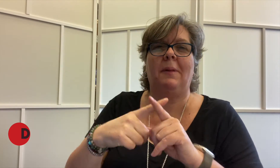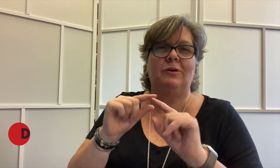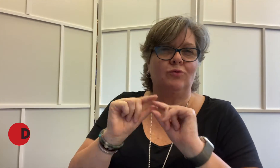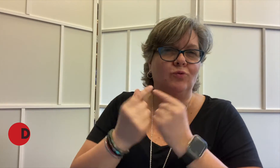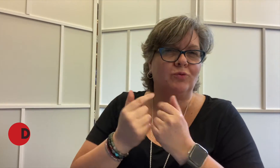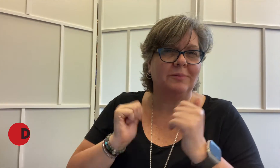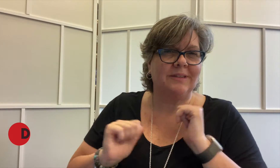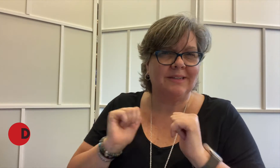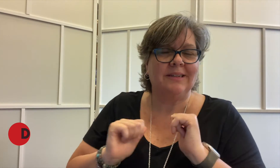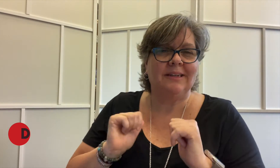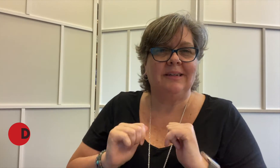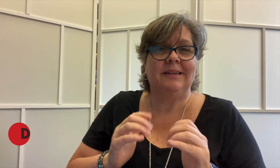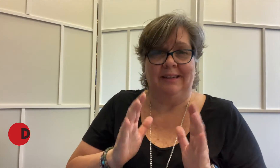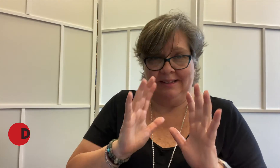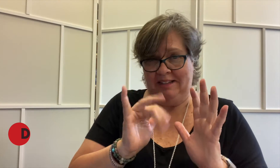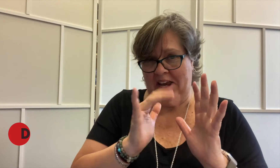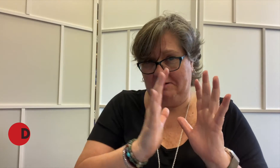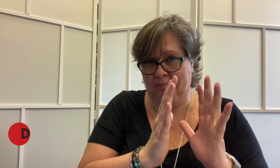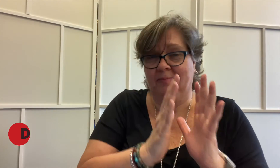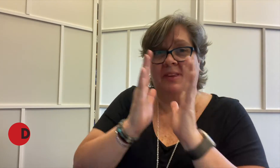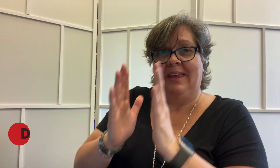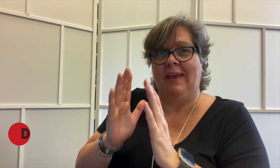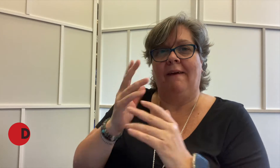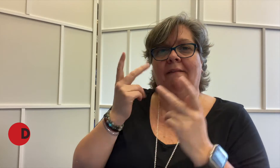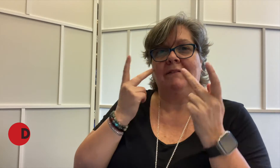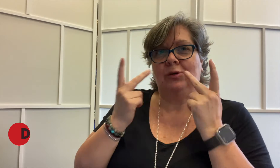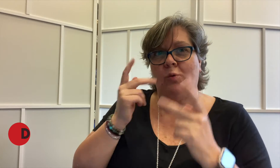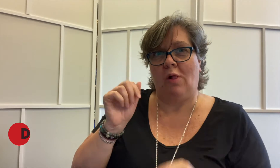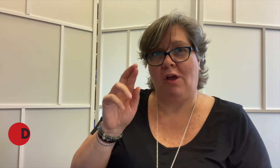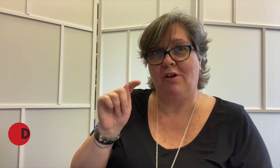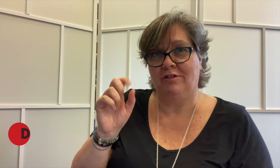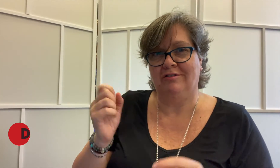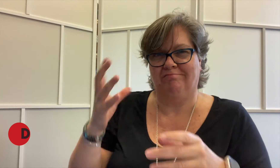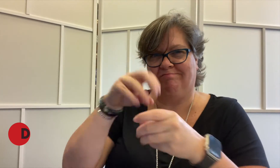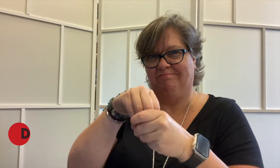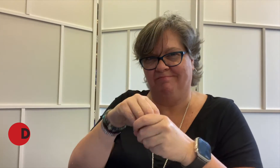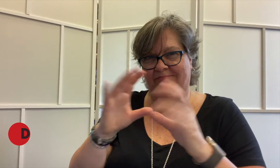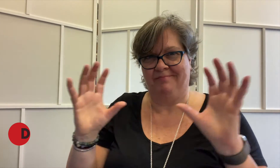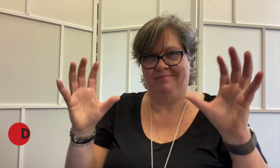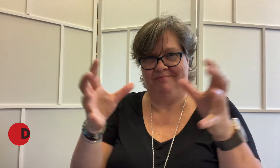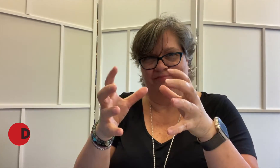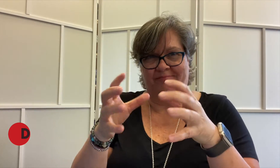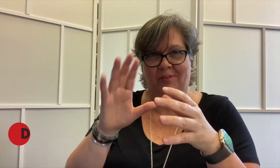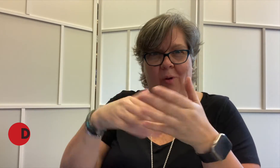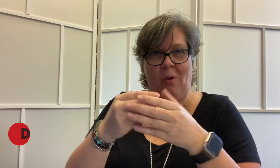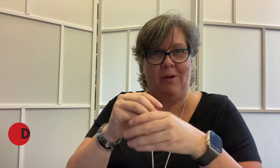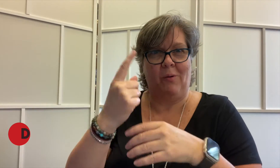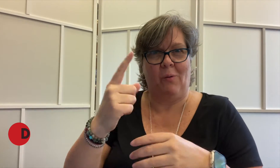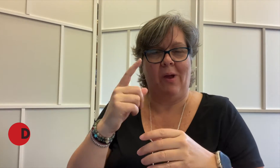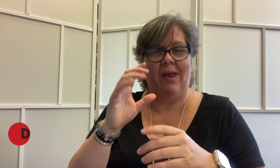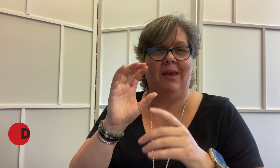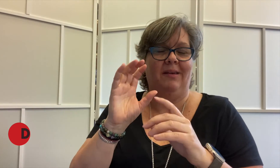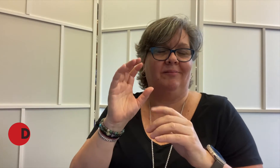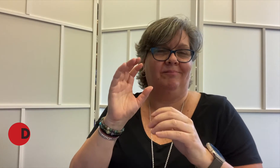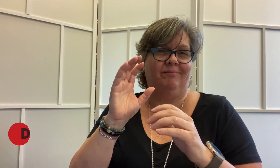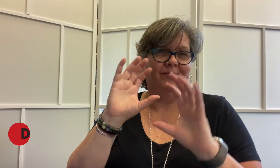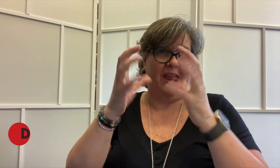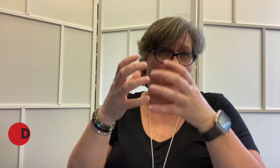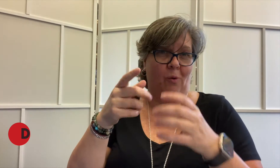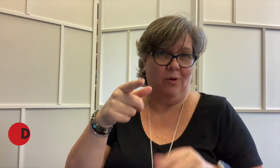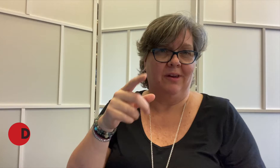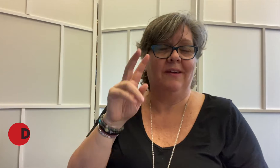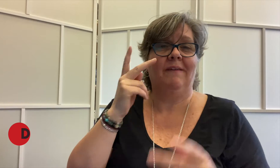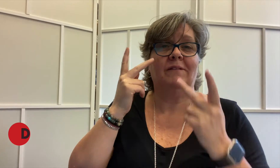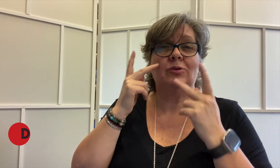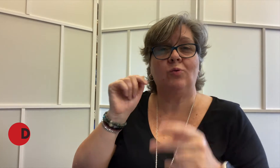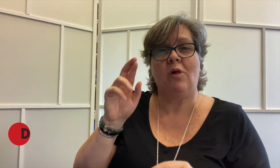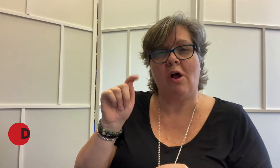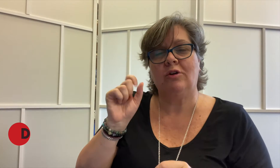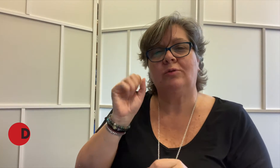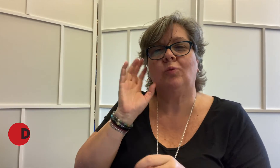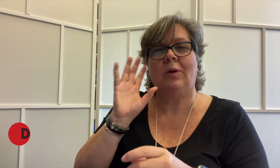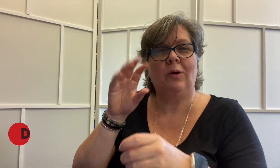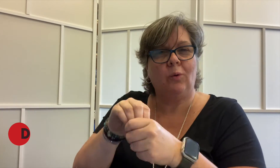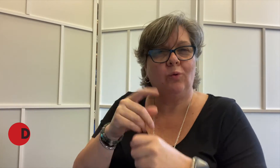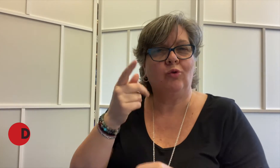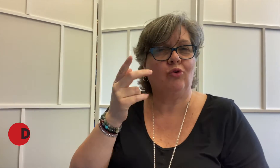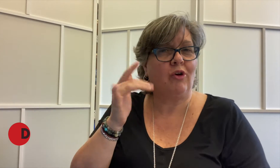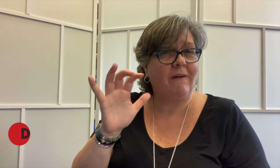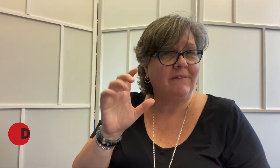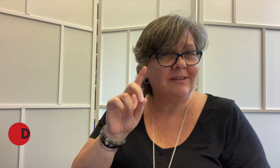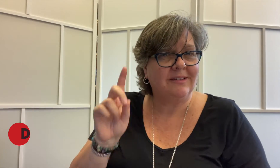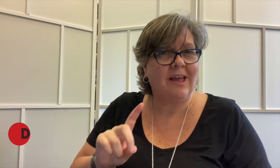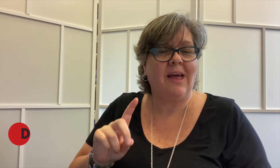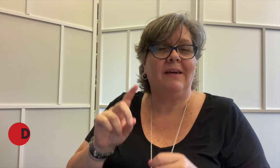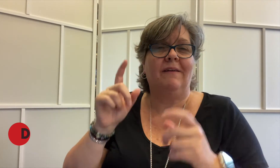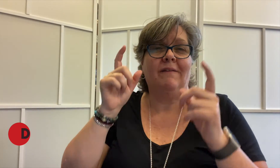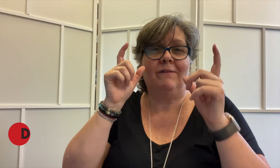Group skits. Visual Arts within its category will include Graphic Design,